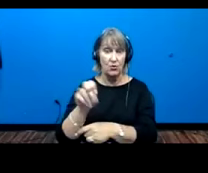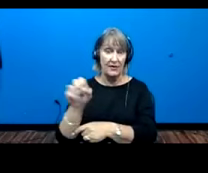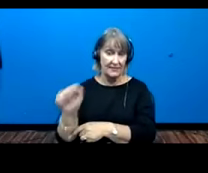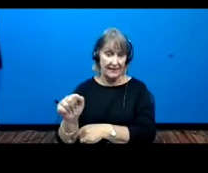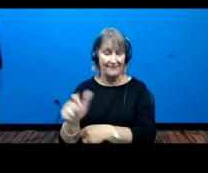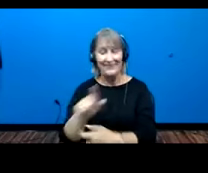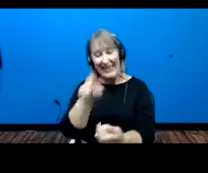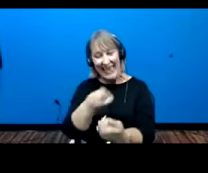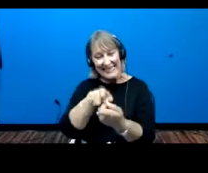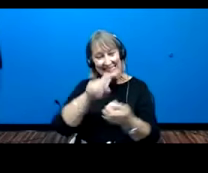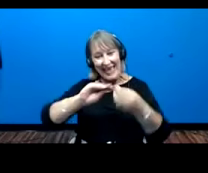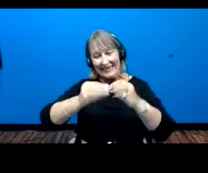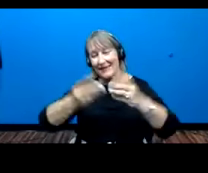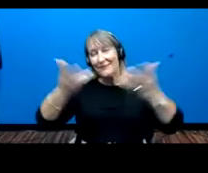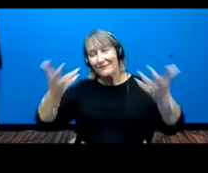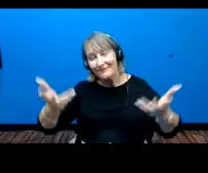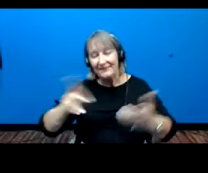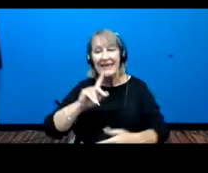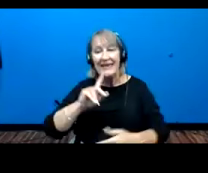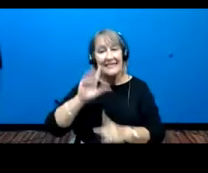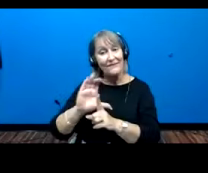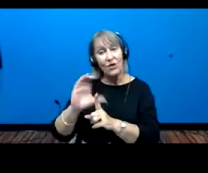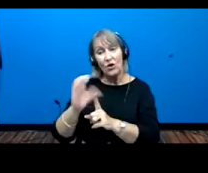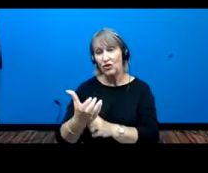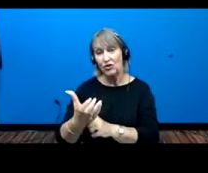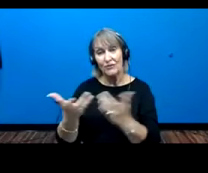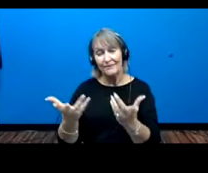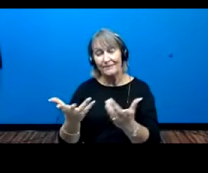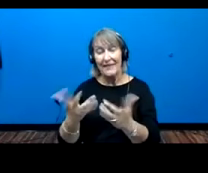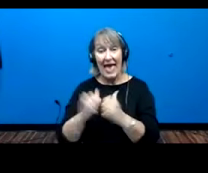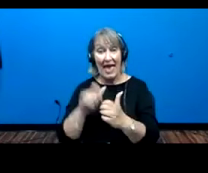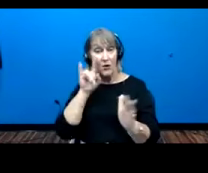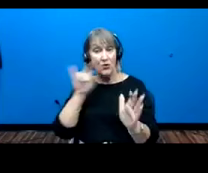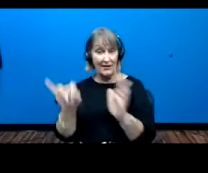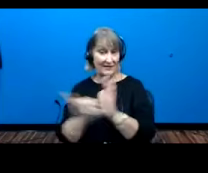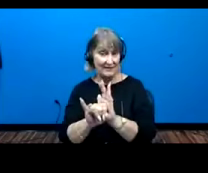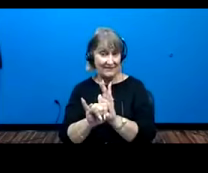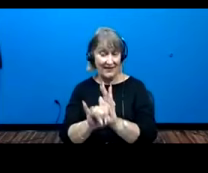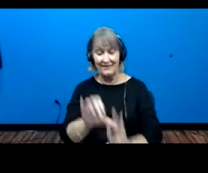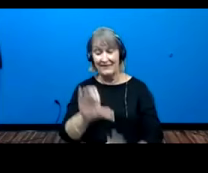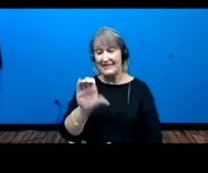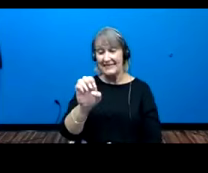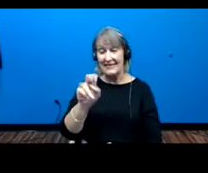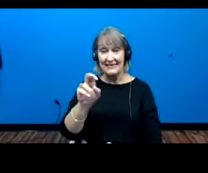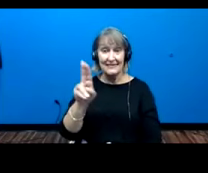because of deaf cultural identification. Census is not always accessible that, you know,